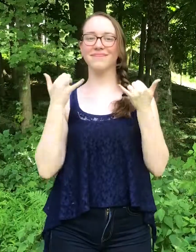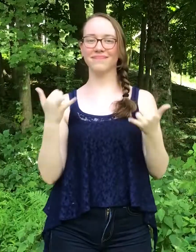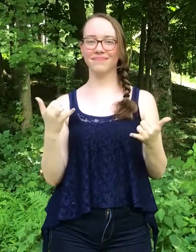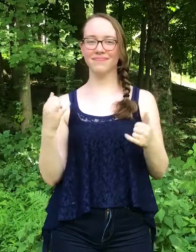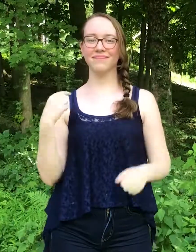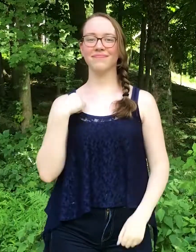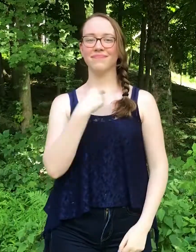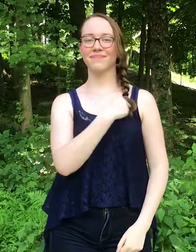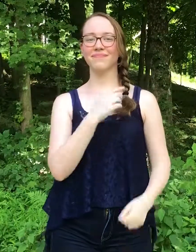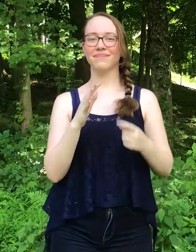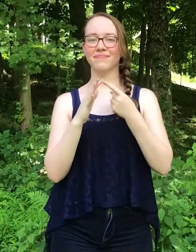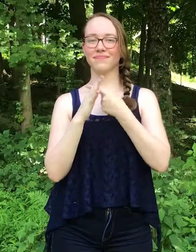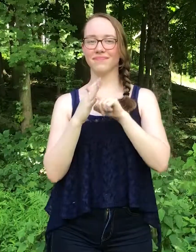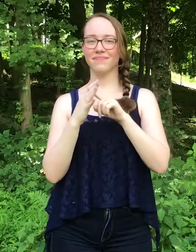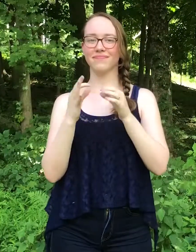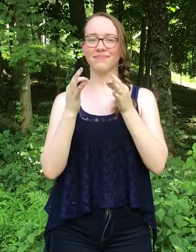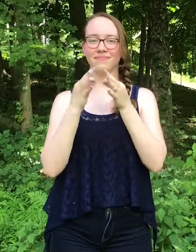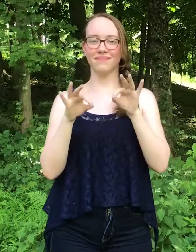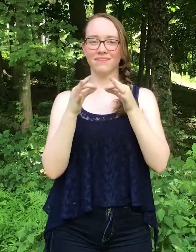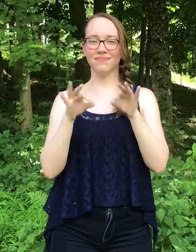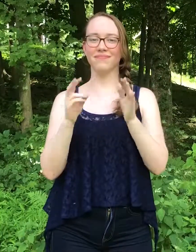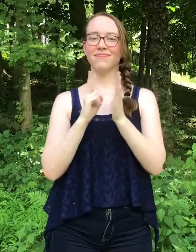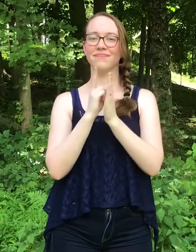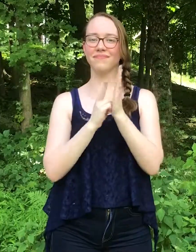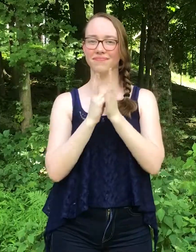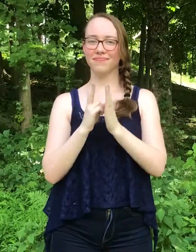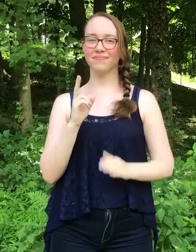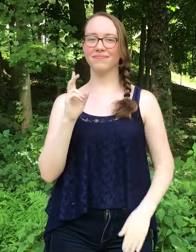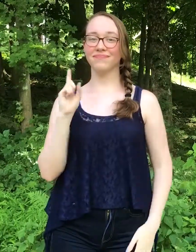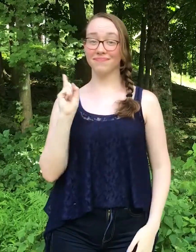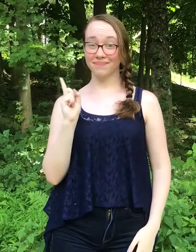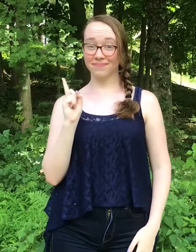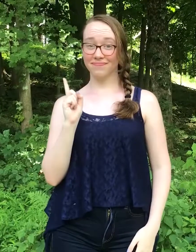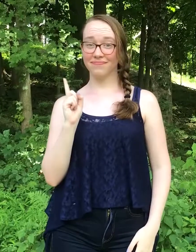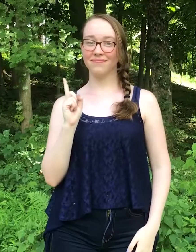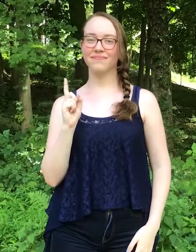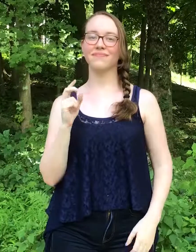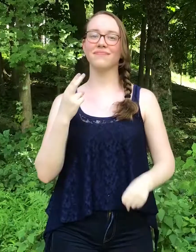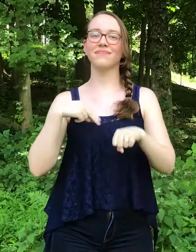now we have started captioning videos